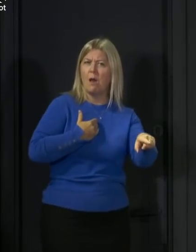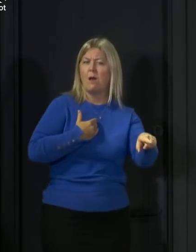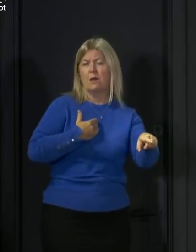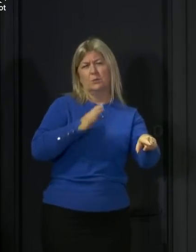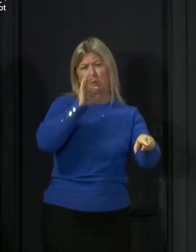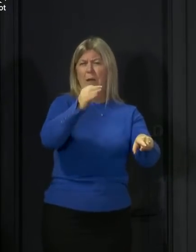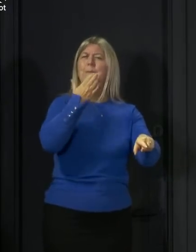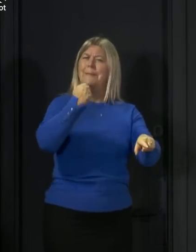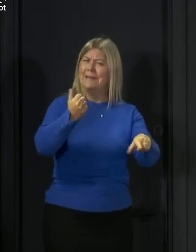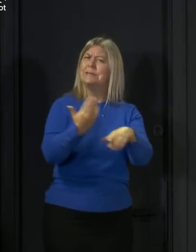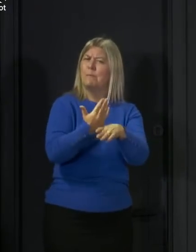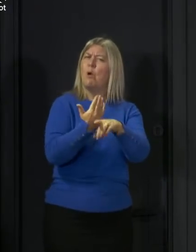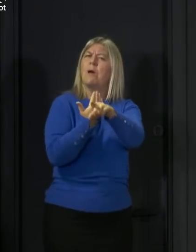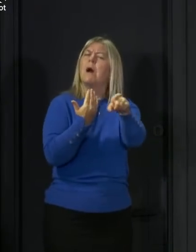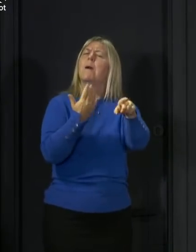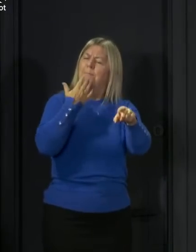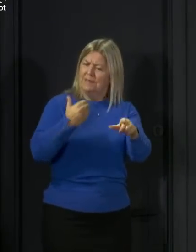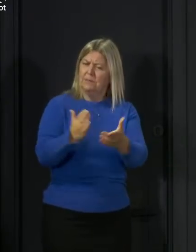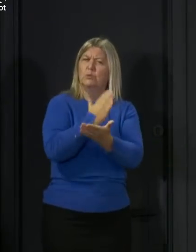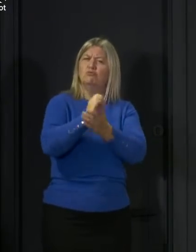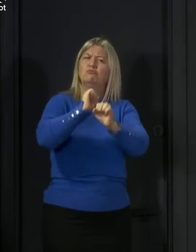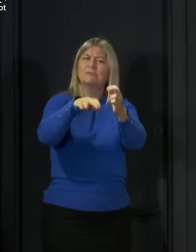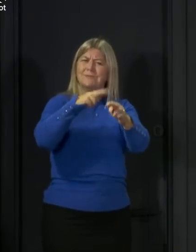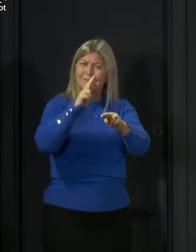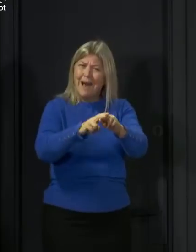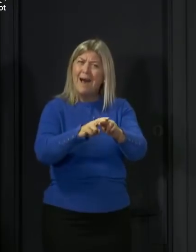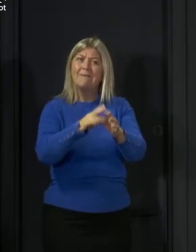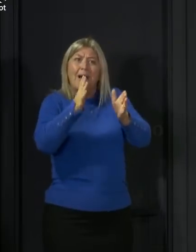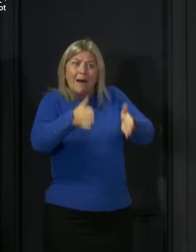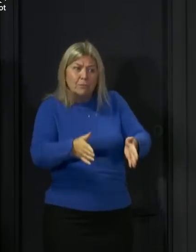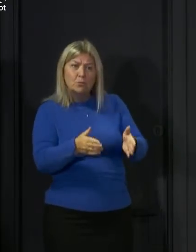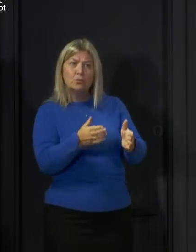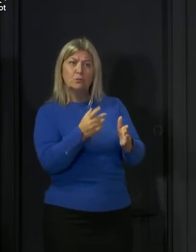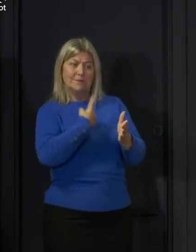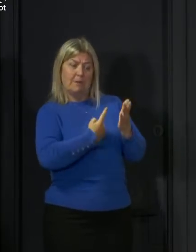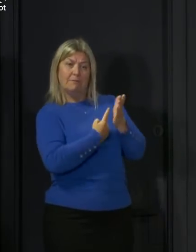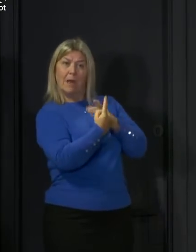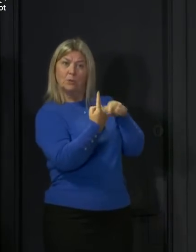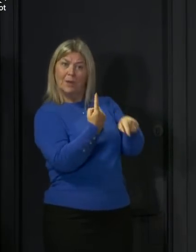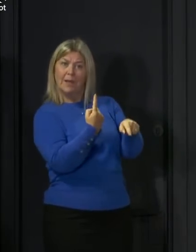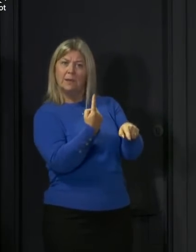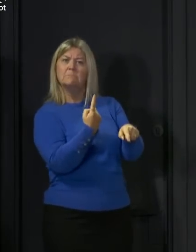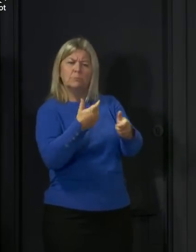full part in making sure that their employees are able to comply with the self-isolation